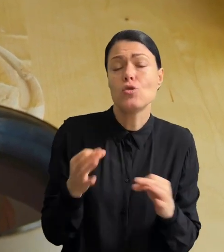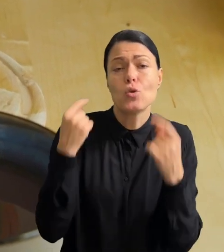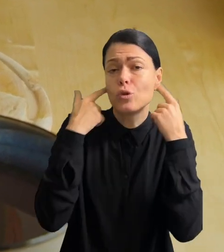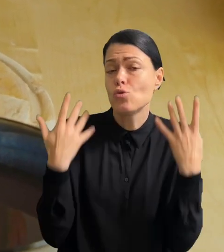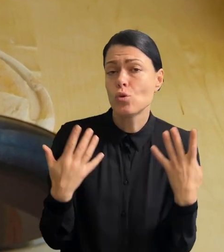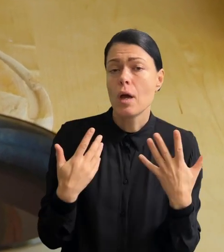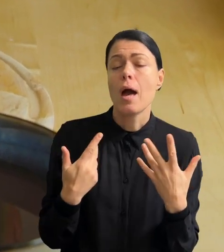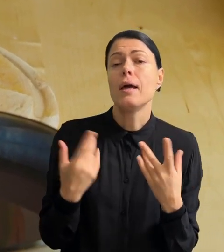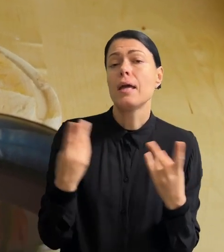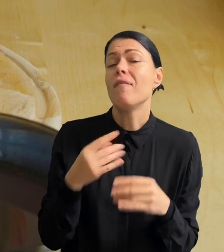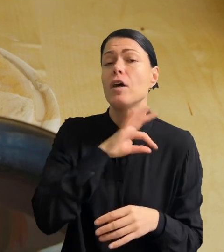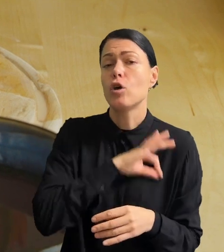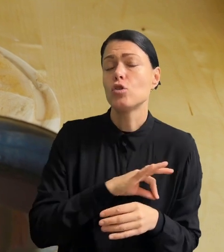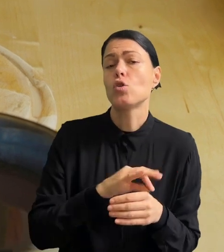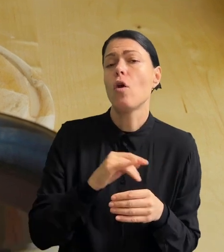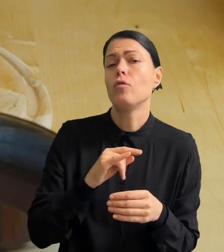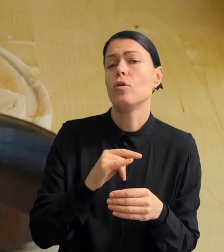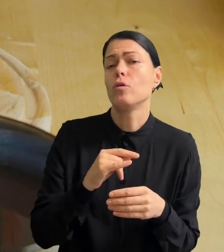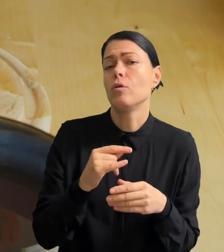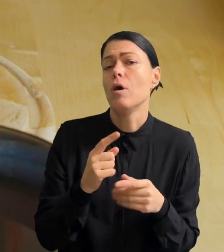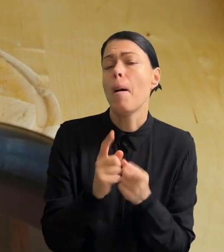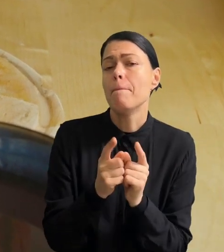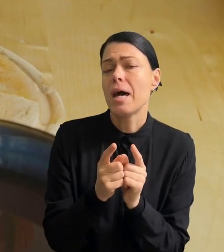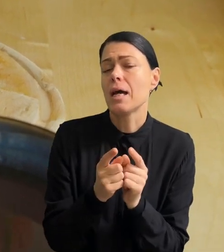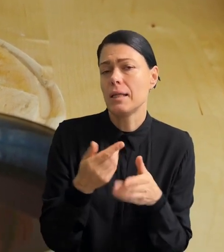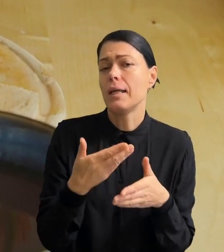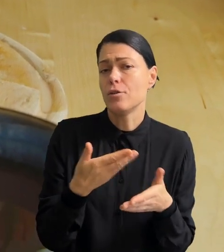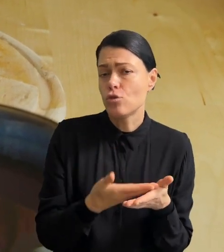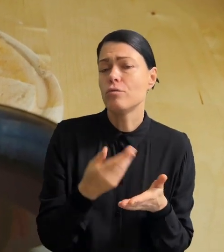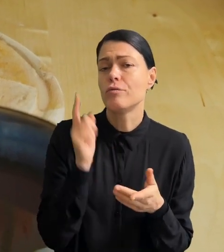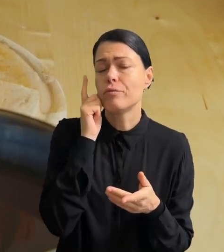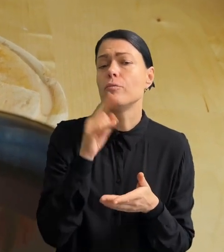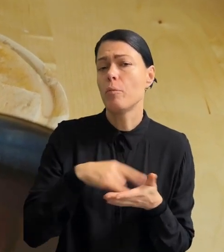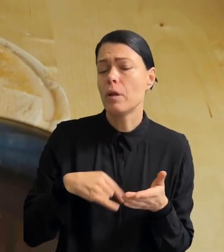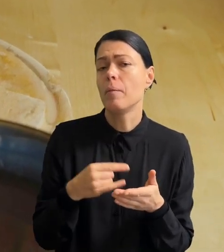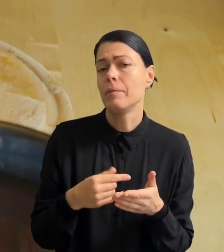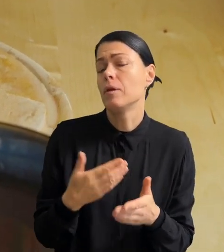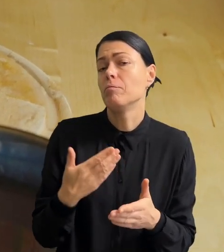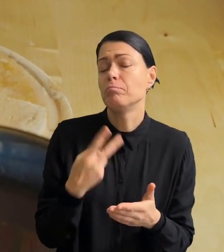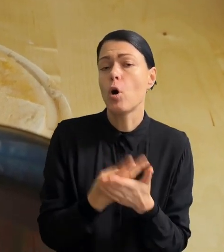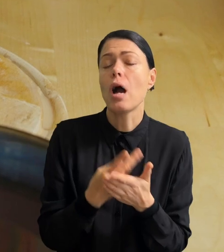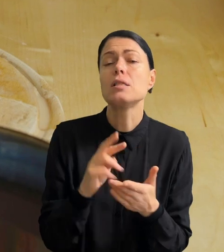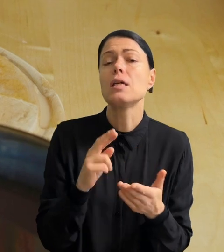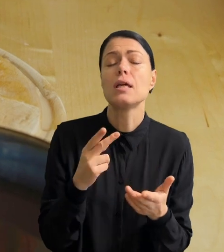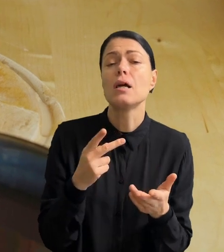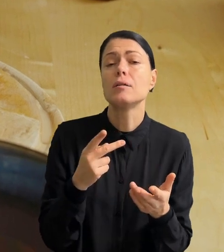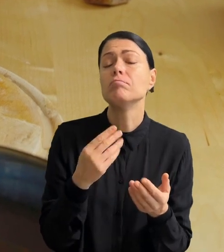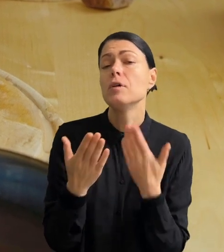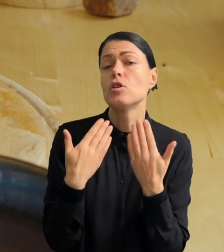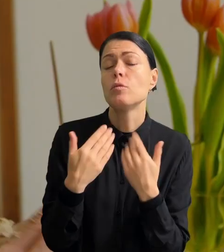And yet an interpreter, or a speech recognition program, give me some idea of how to communicate with people.